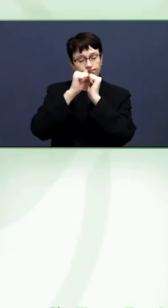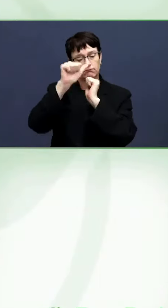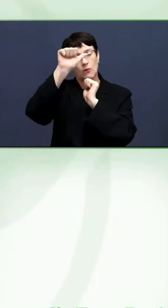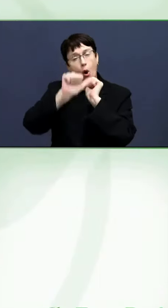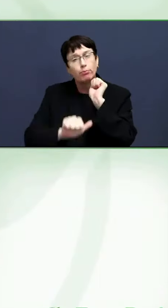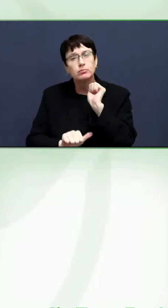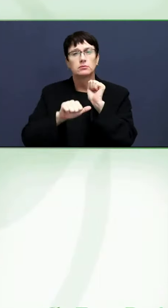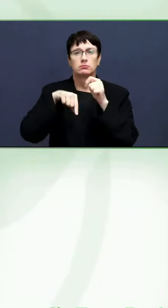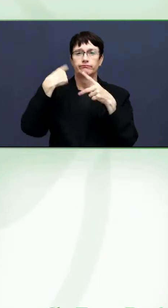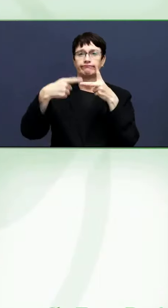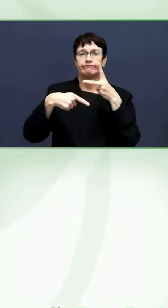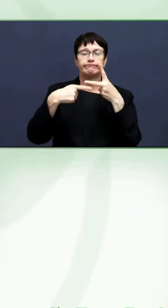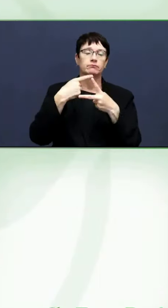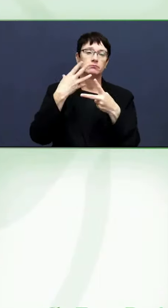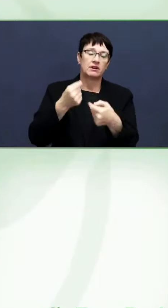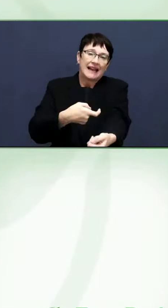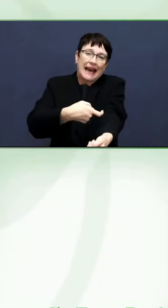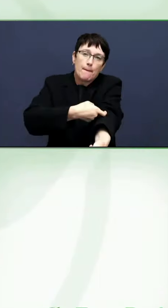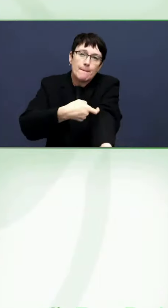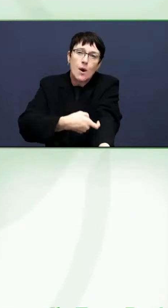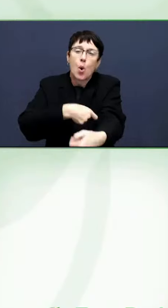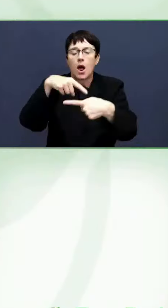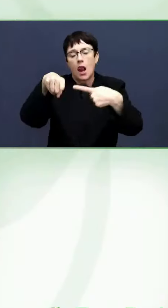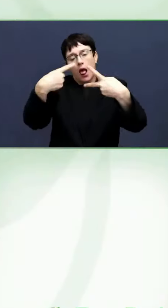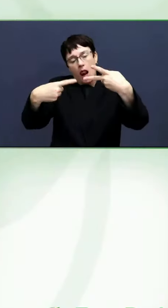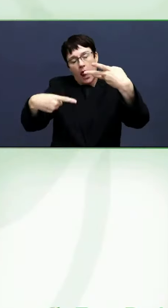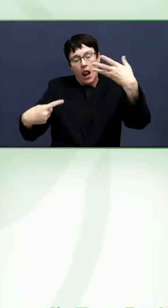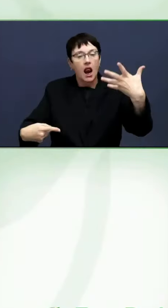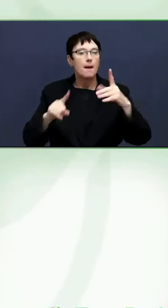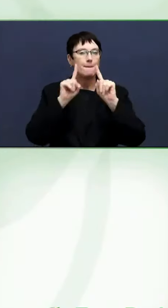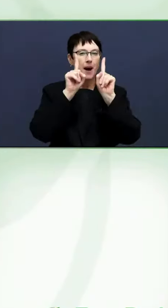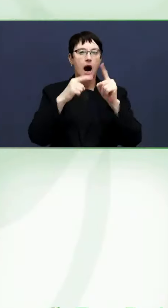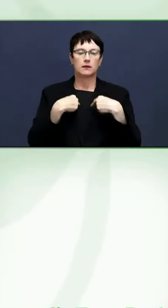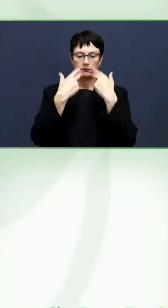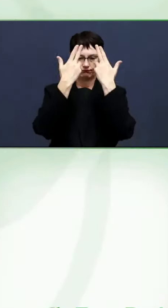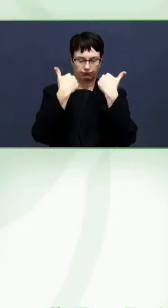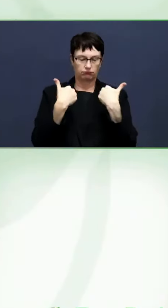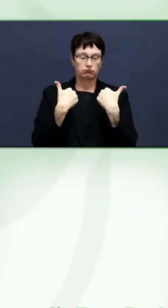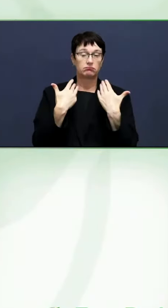The technology has had a great impact on education.